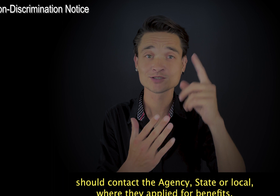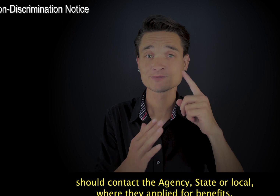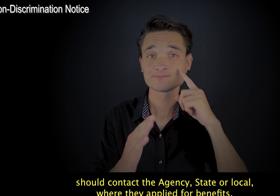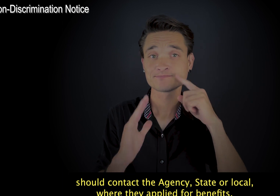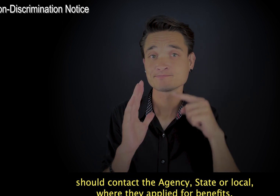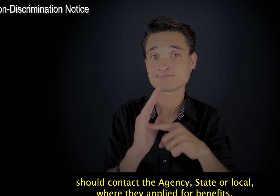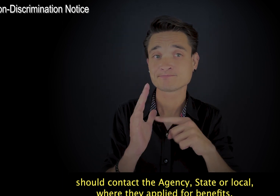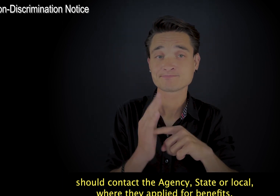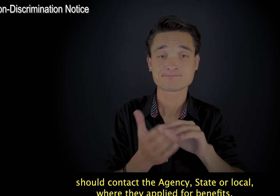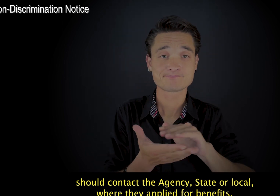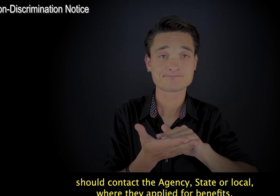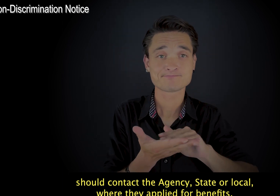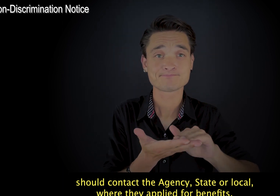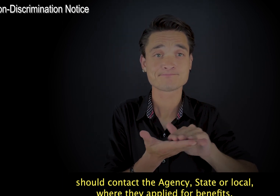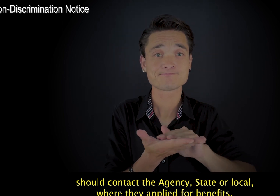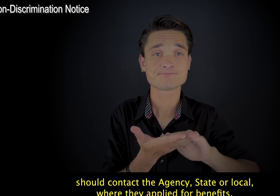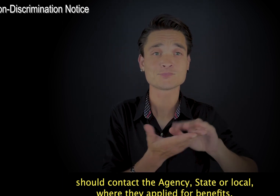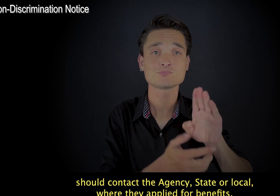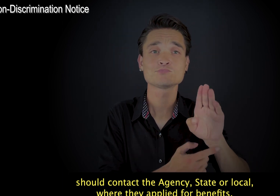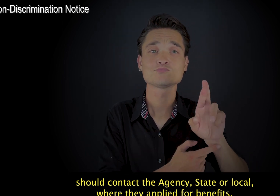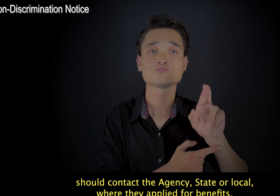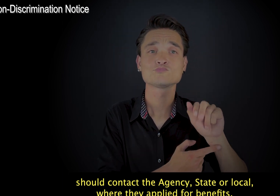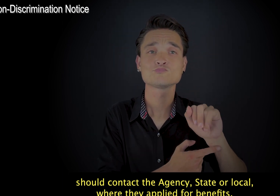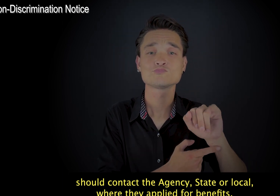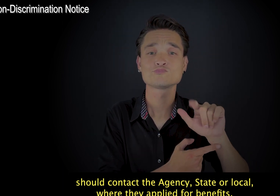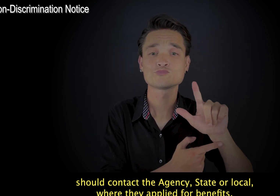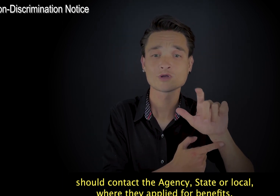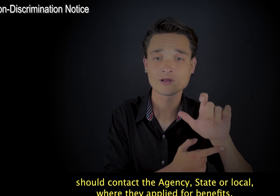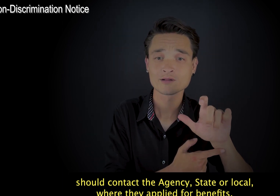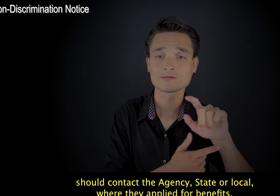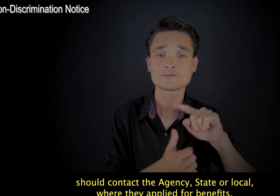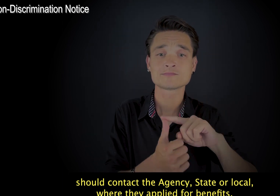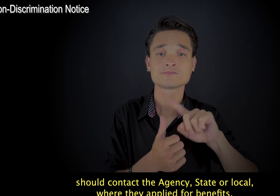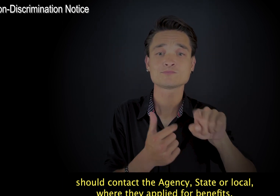should contact the Agency, State or local, where they applied for benefits.